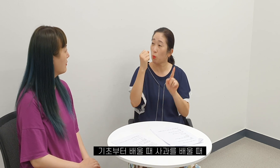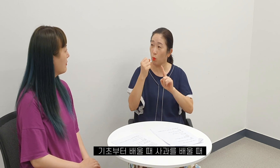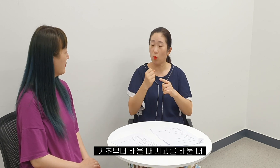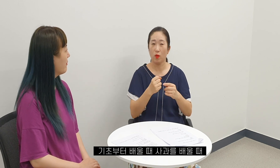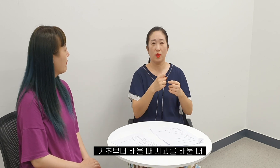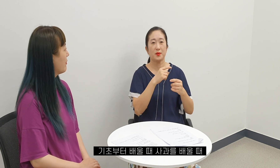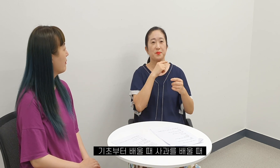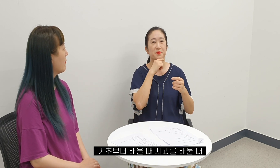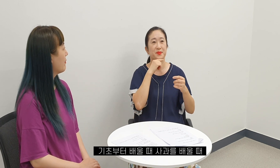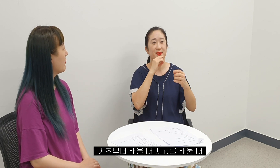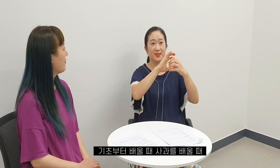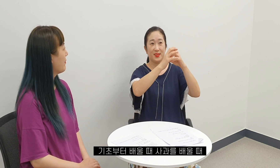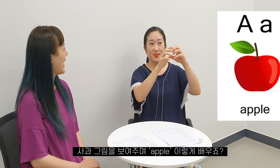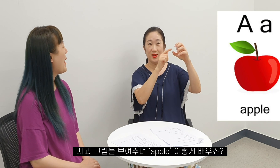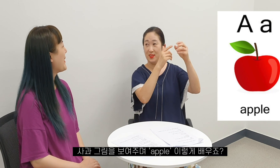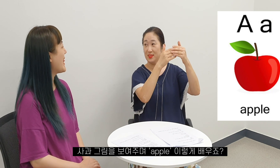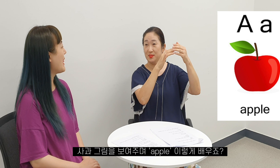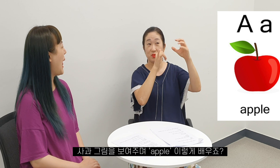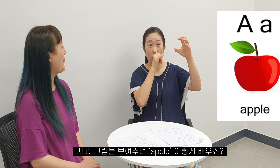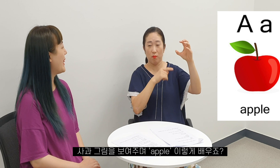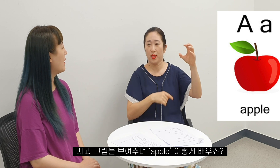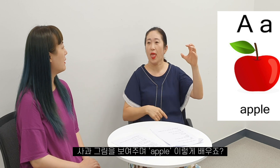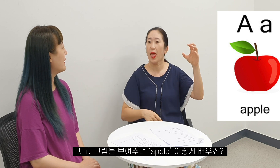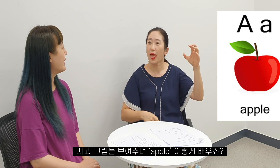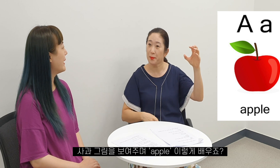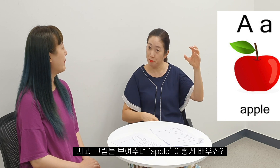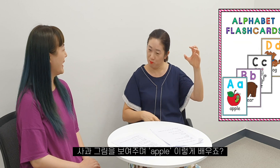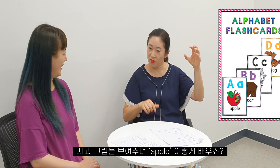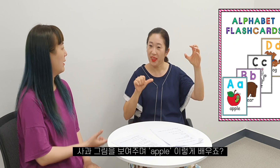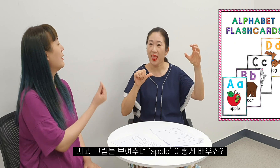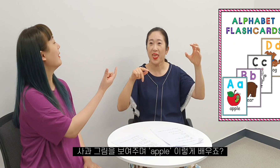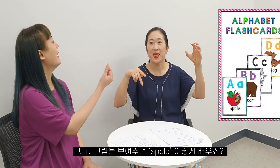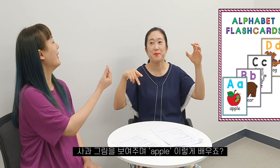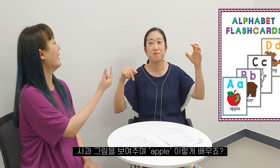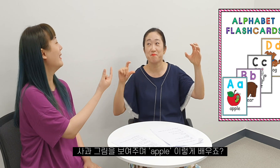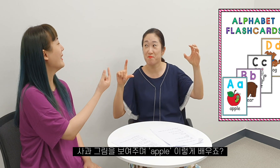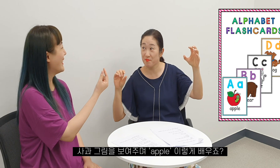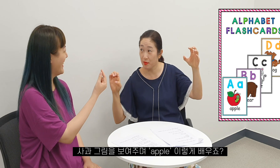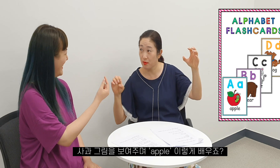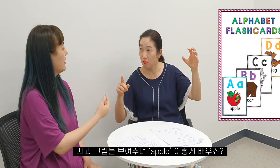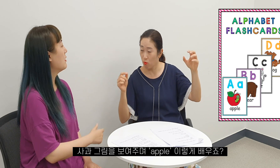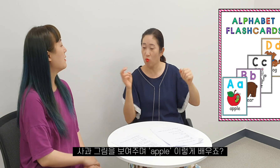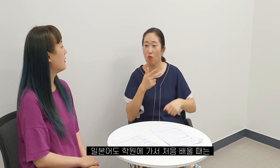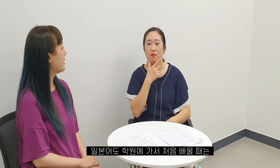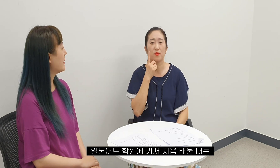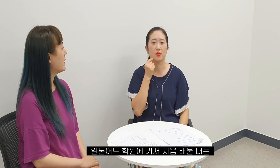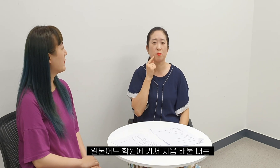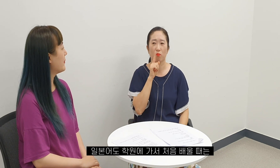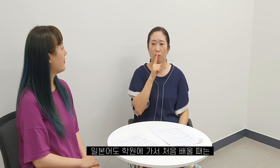you learn from the basics. “Apple.” Yes, that's right.